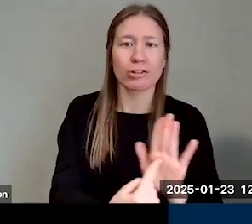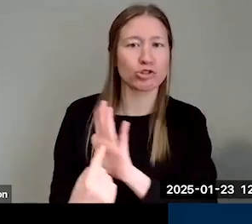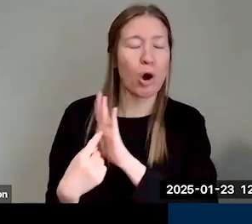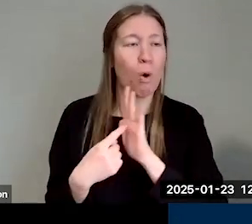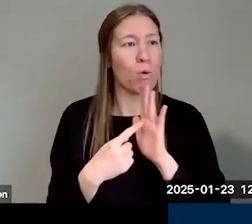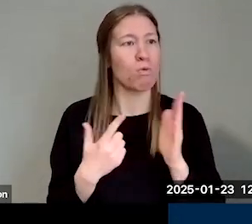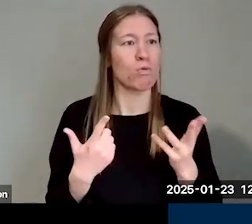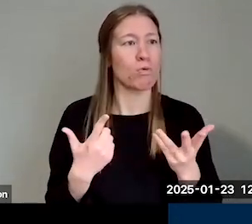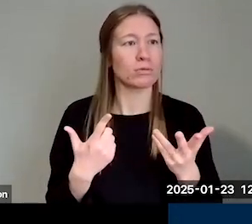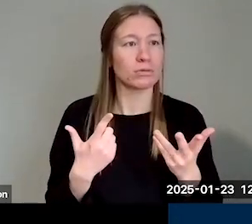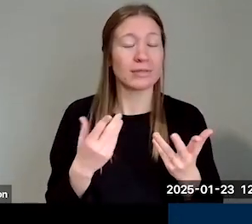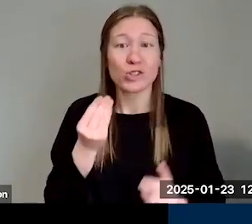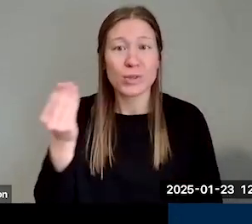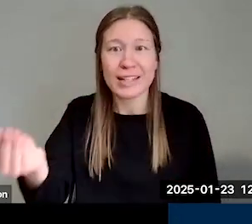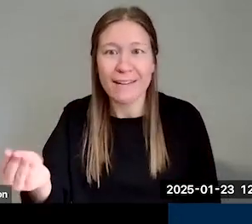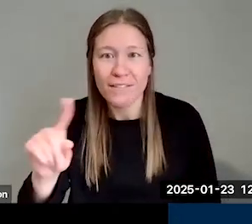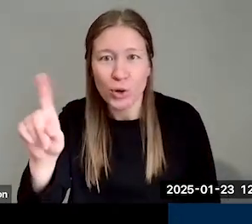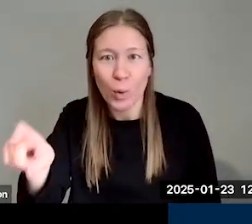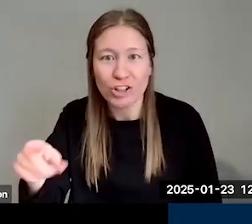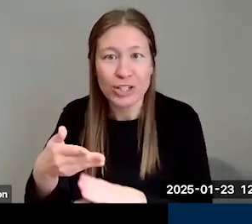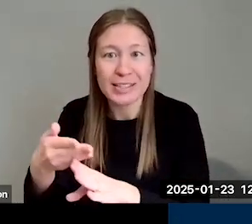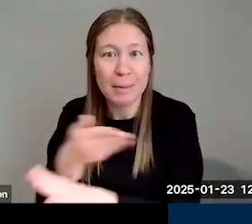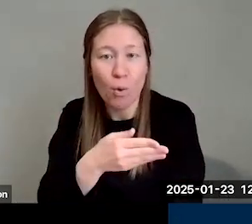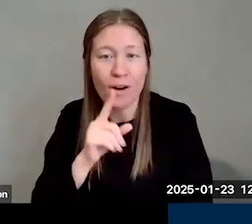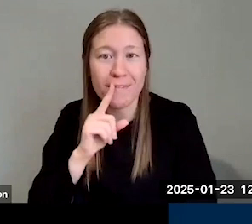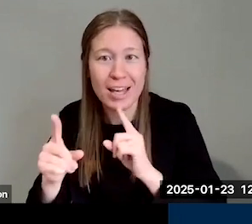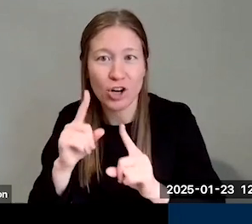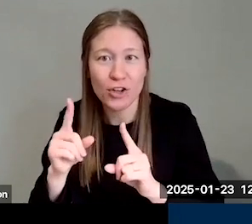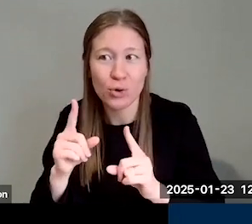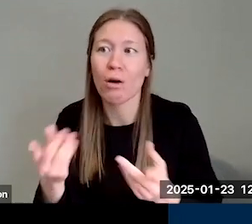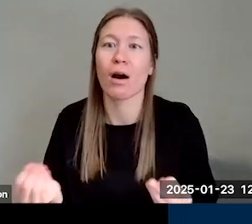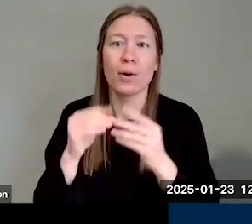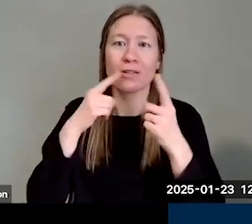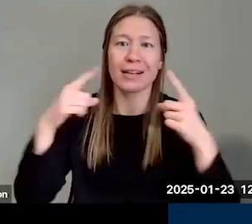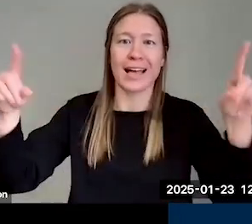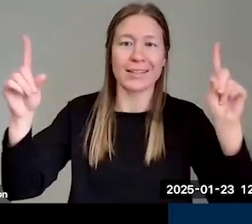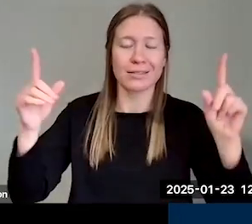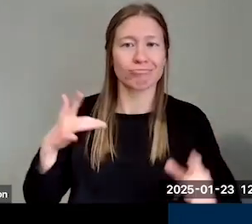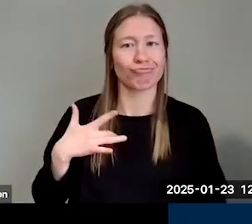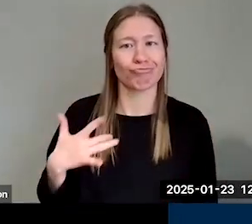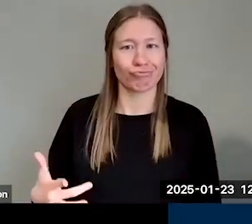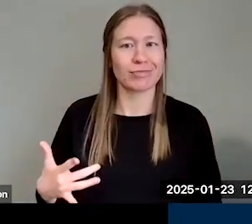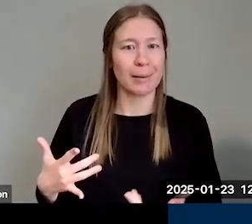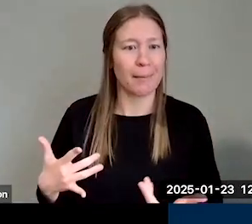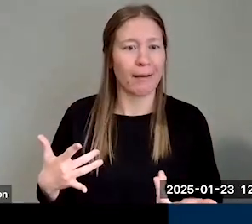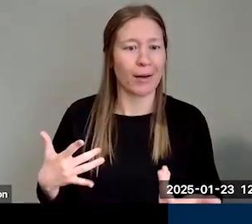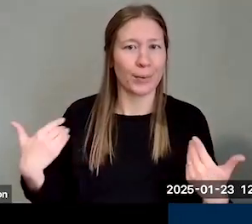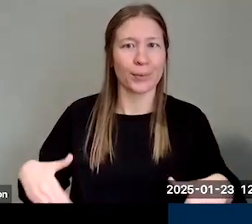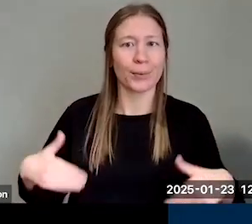with questions before interviews across the board typically winds up with a more robust